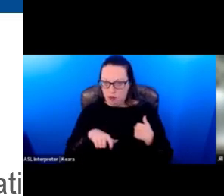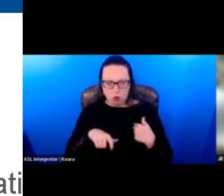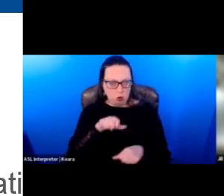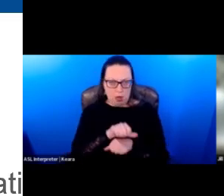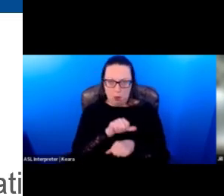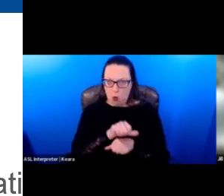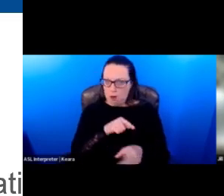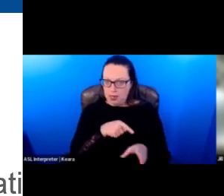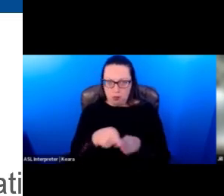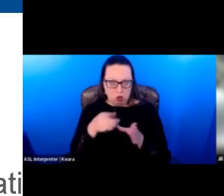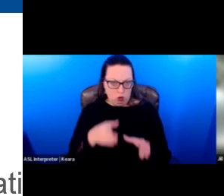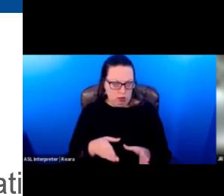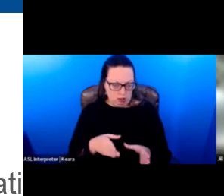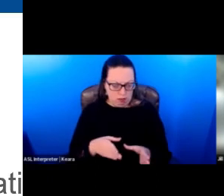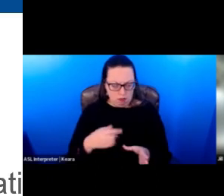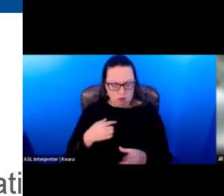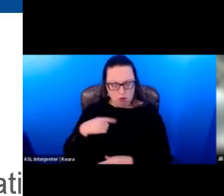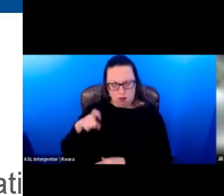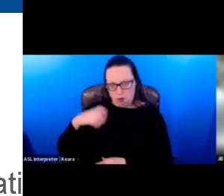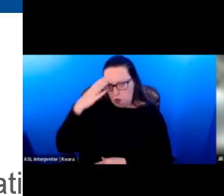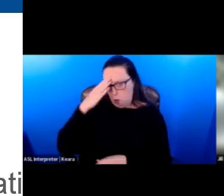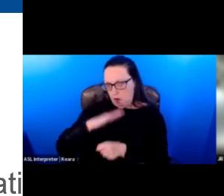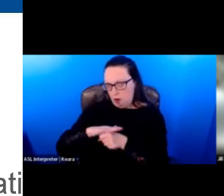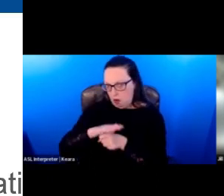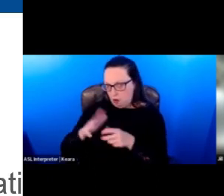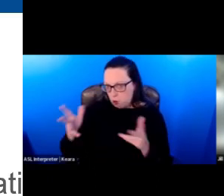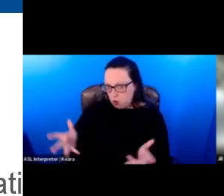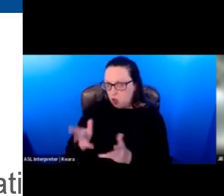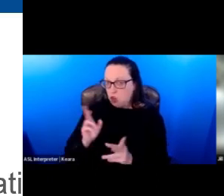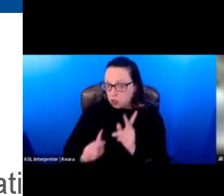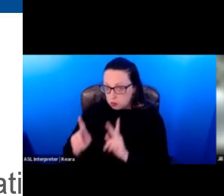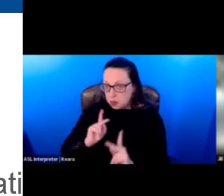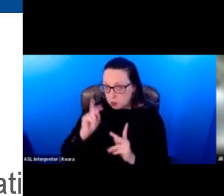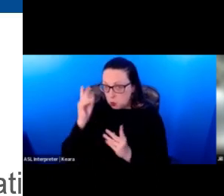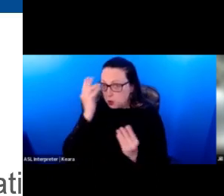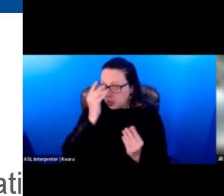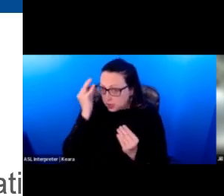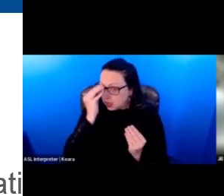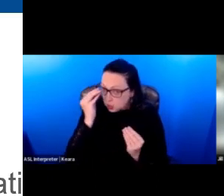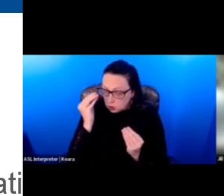need to know enough to incur urge individuals to really seriously consider or think about their value in the